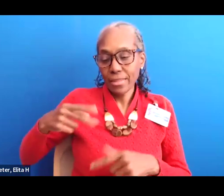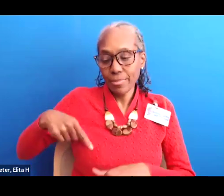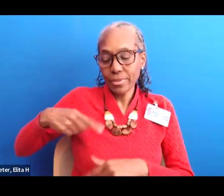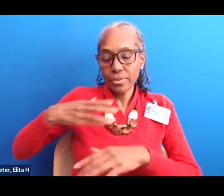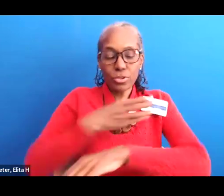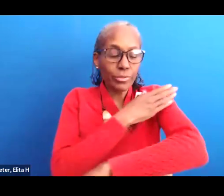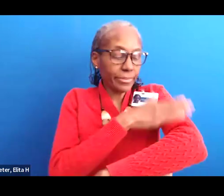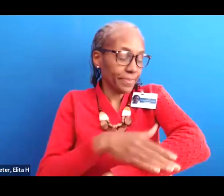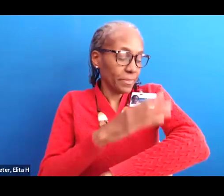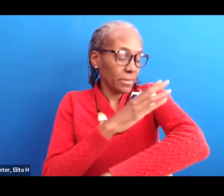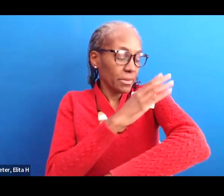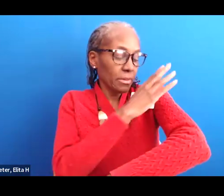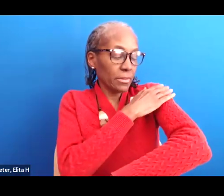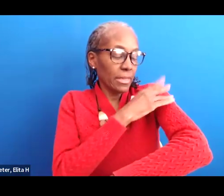can't sleep more than an hour.